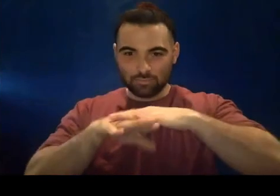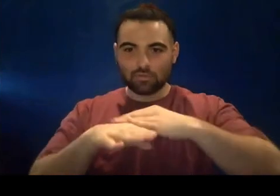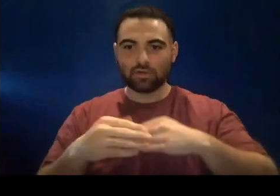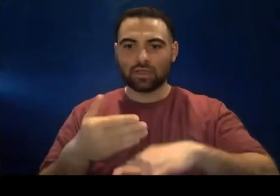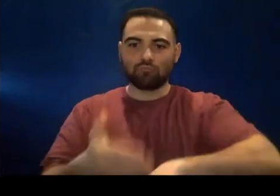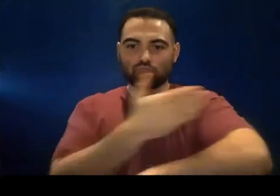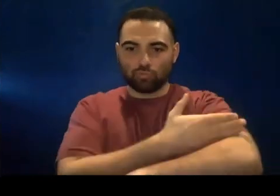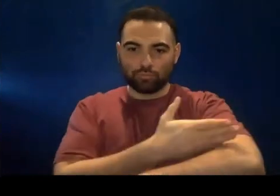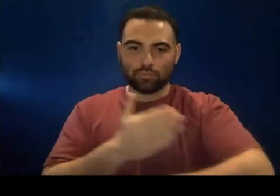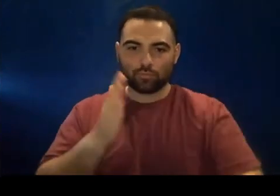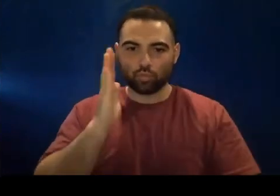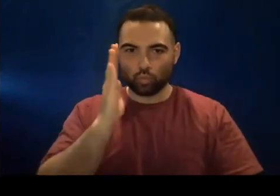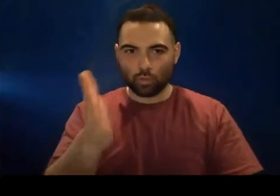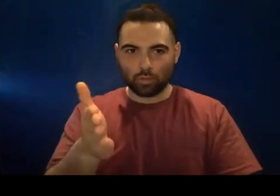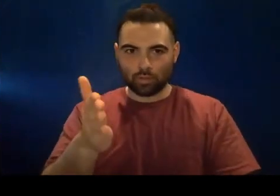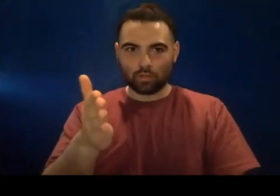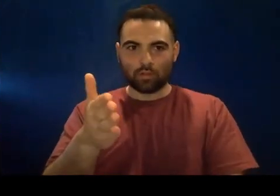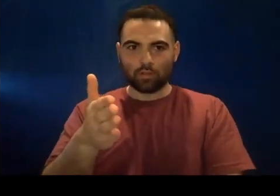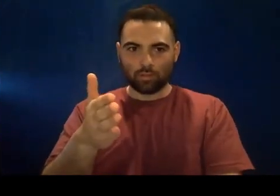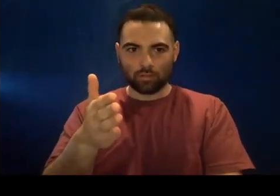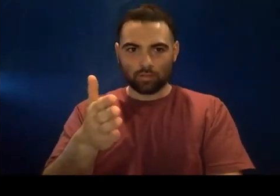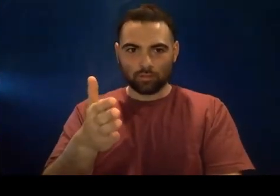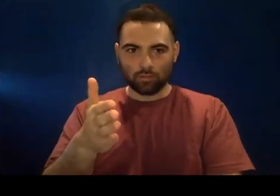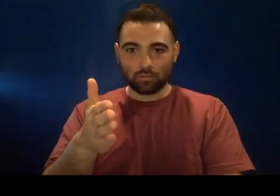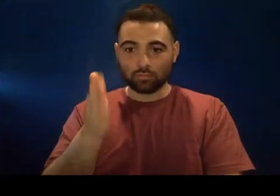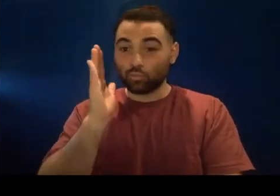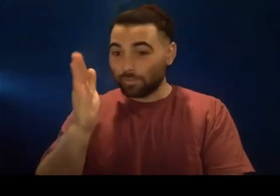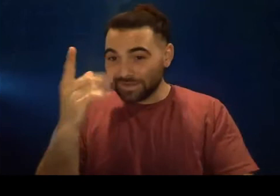will be still something that will be considered as we move forward